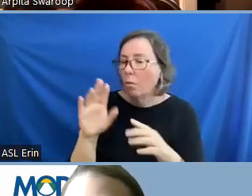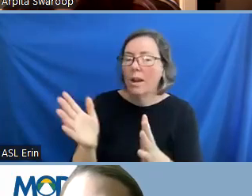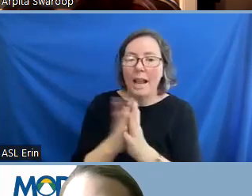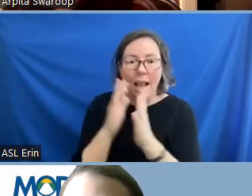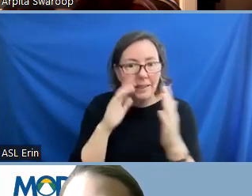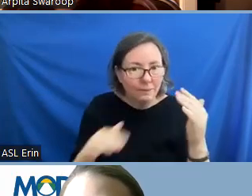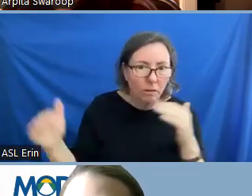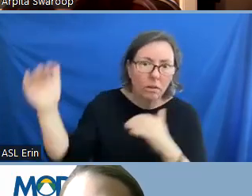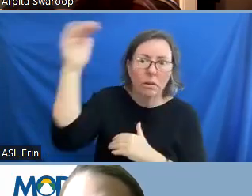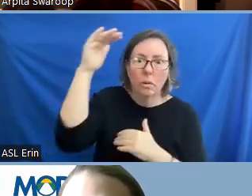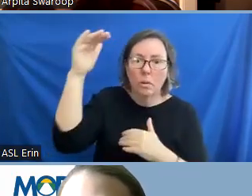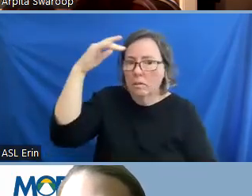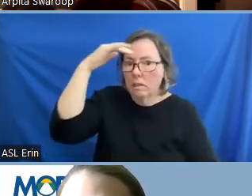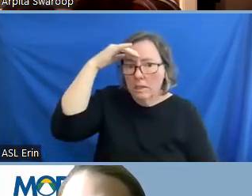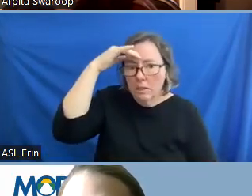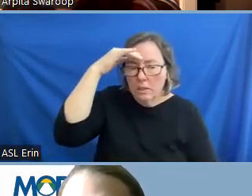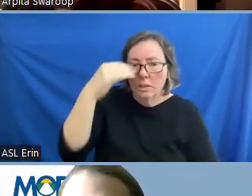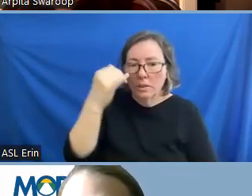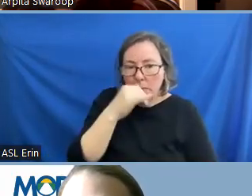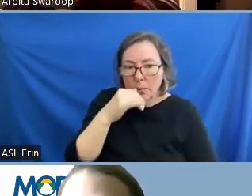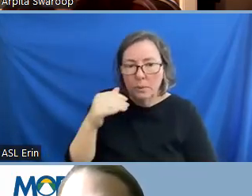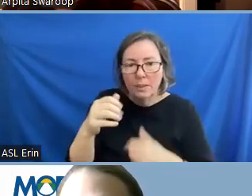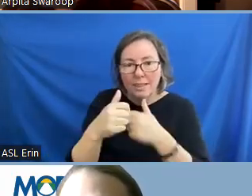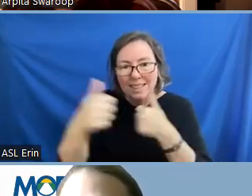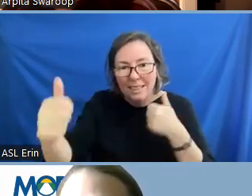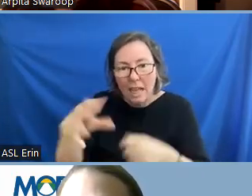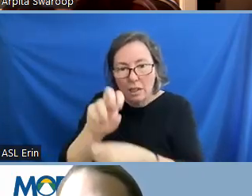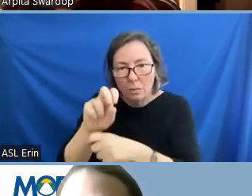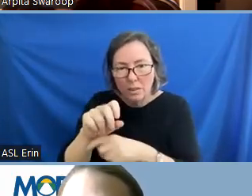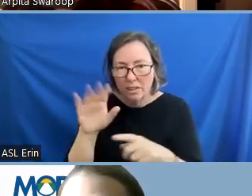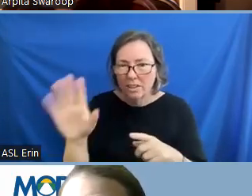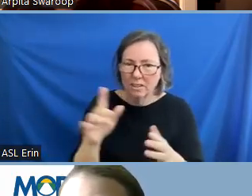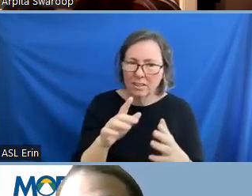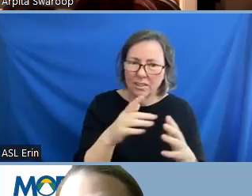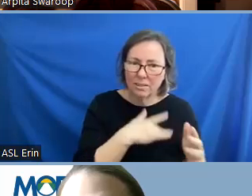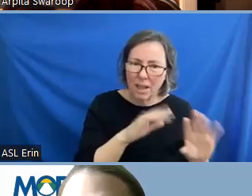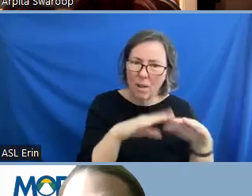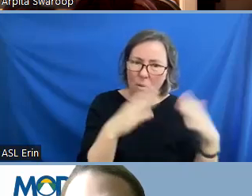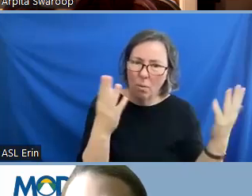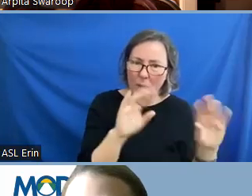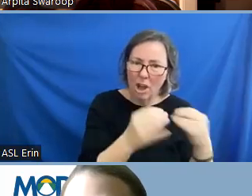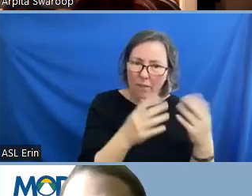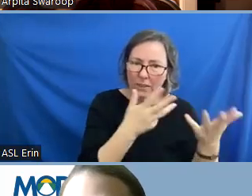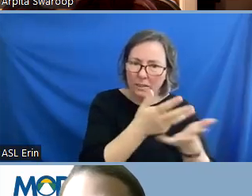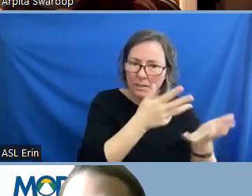If they're asking for telework, and you know, that's a pretty big deal dpor some agencies,